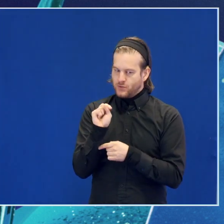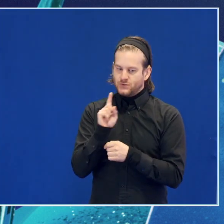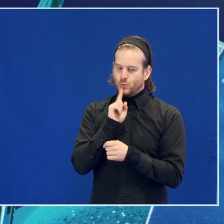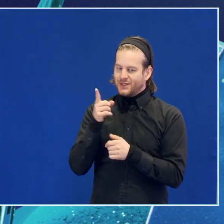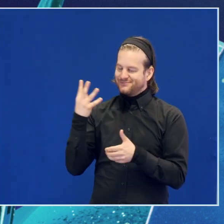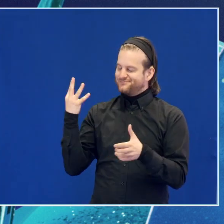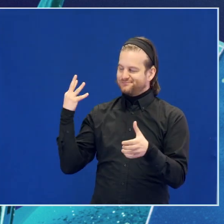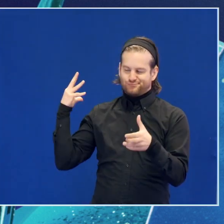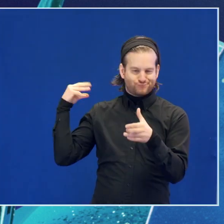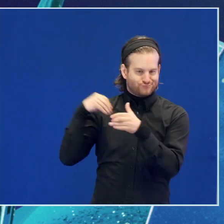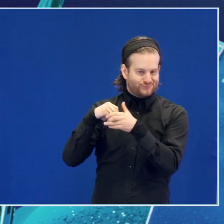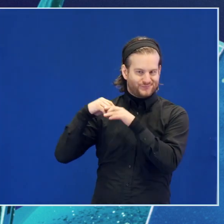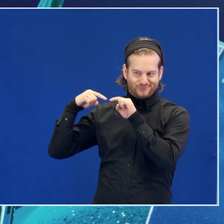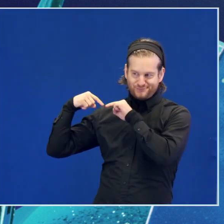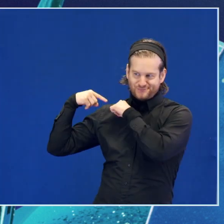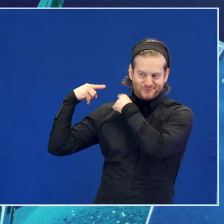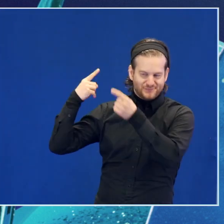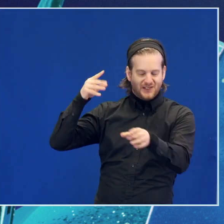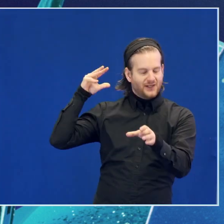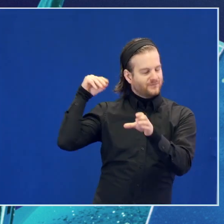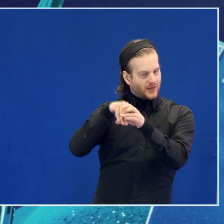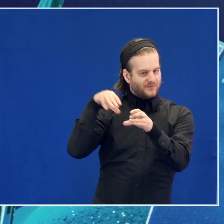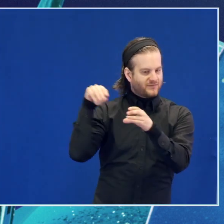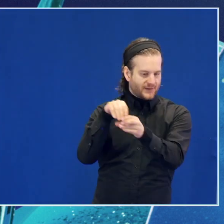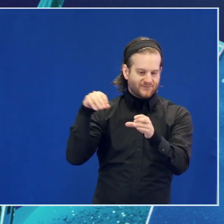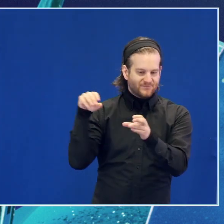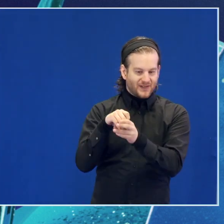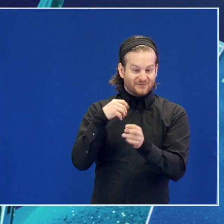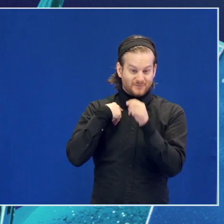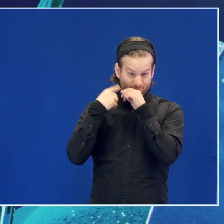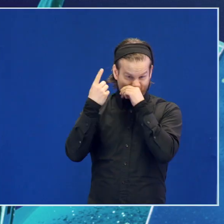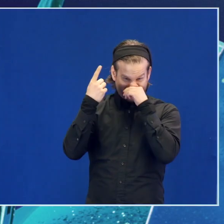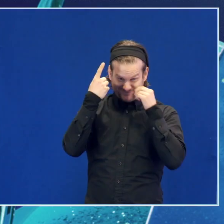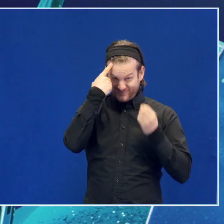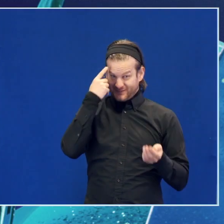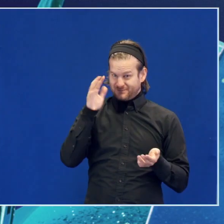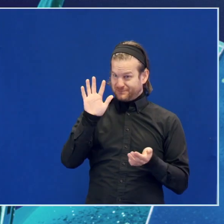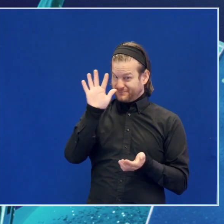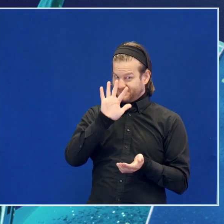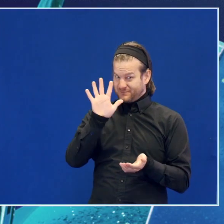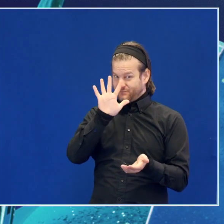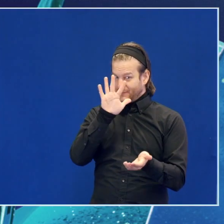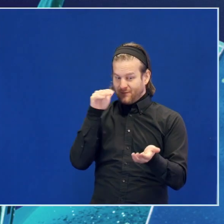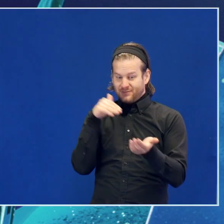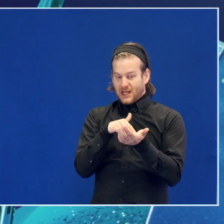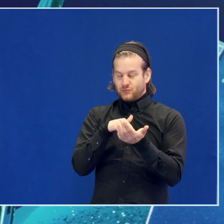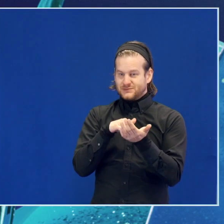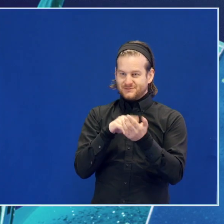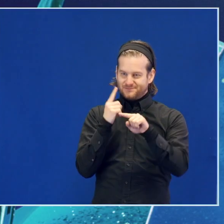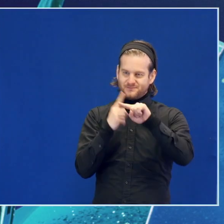all of which are, I think we're 5,000 plus employees. Each. So keeping our communities involved,